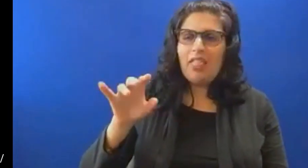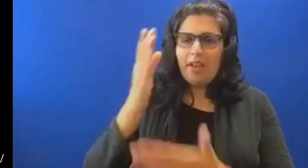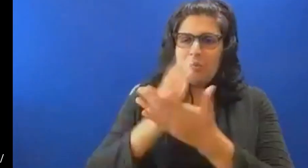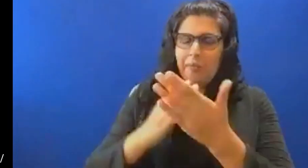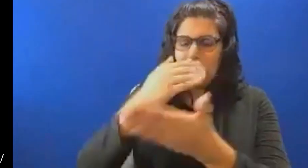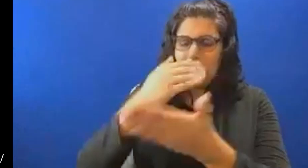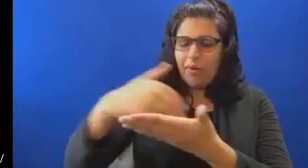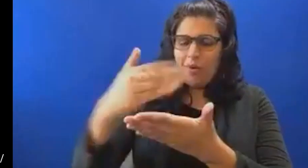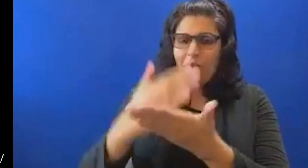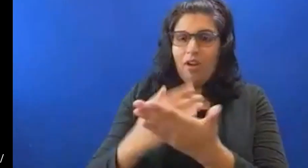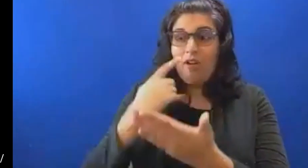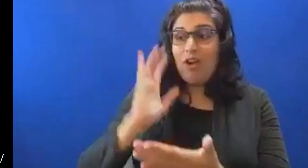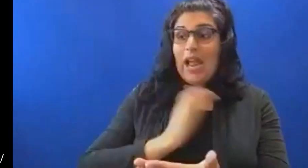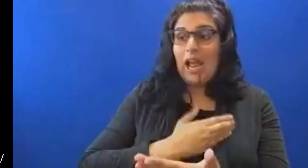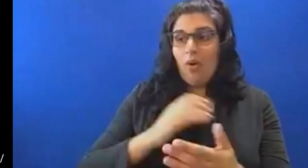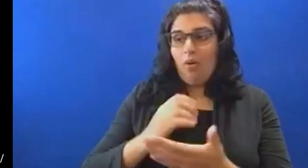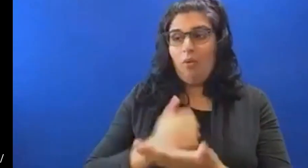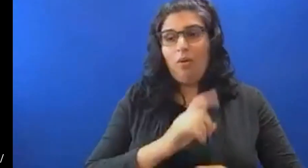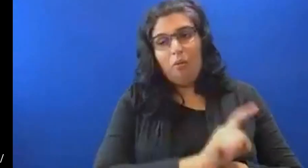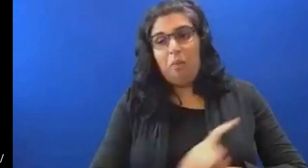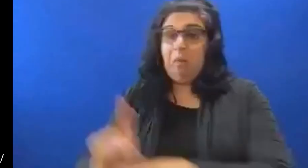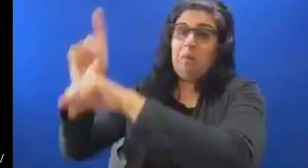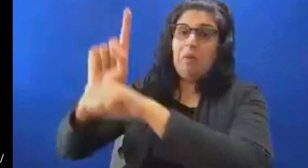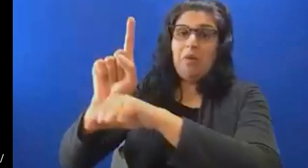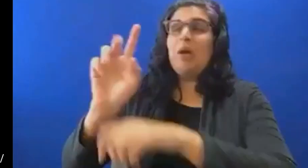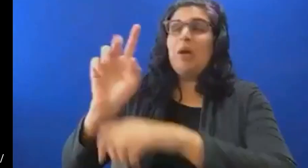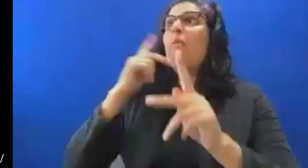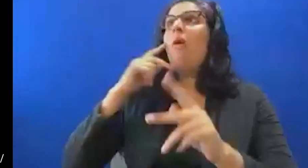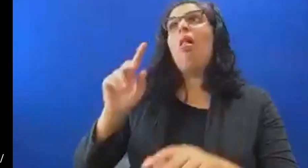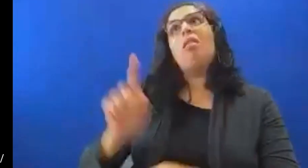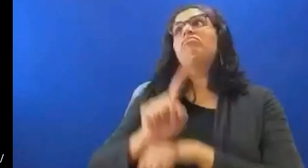Unfortunately, we do it a little too well, especially when it comes to disability.